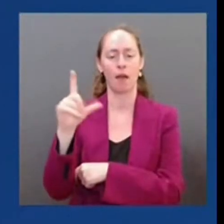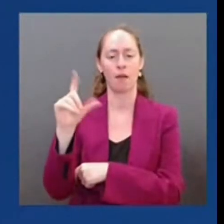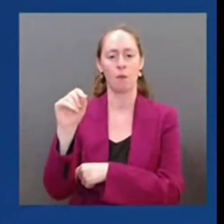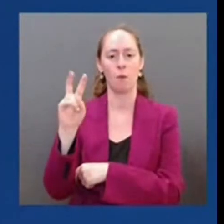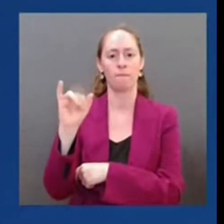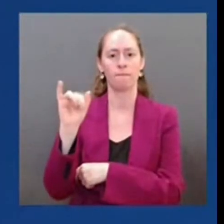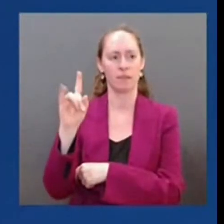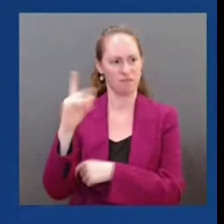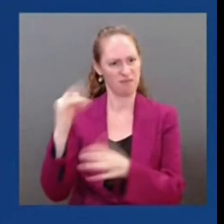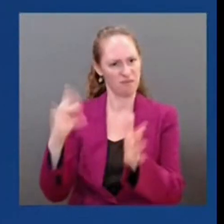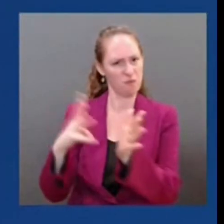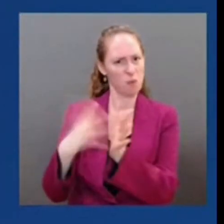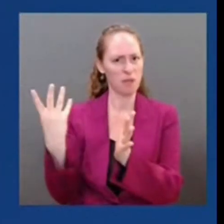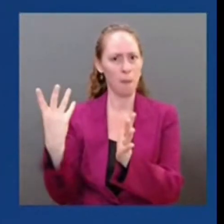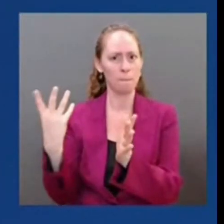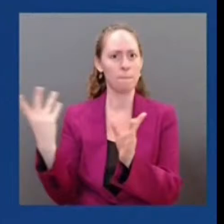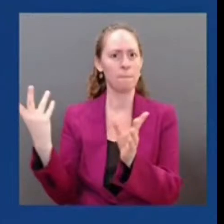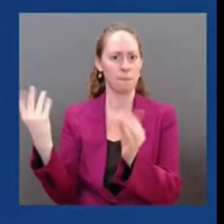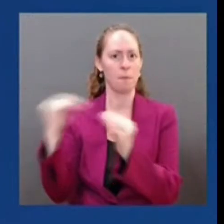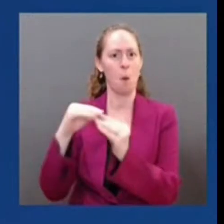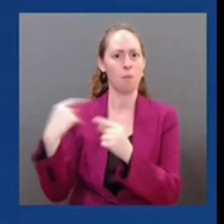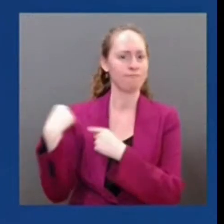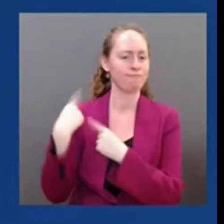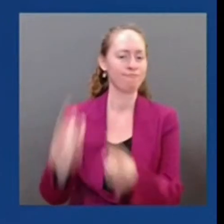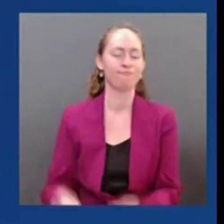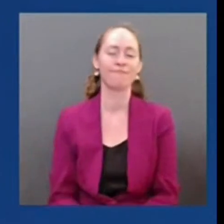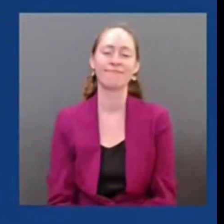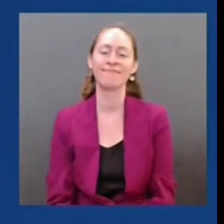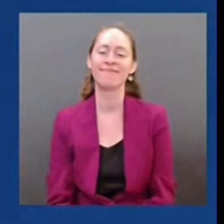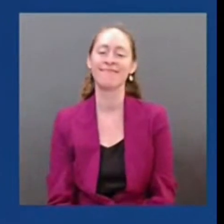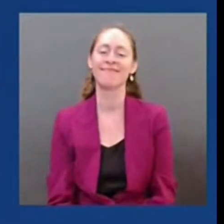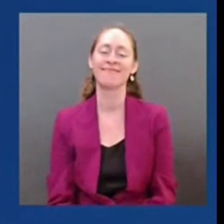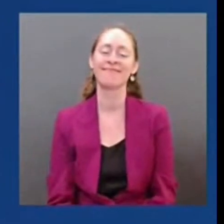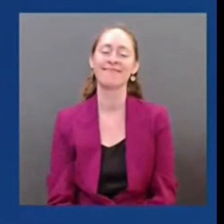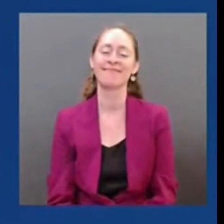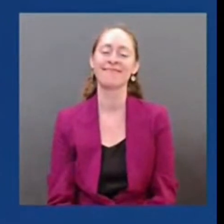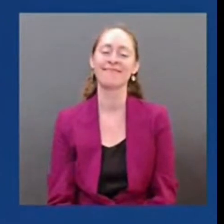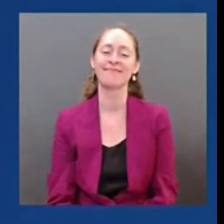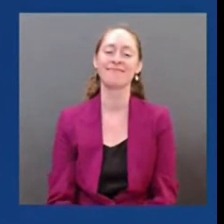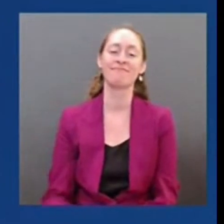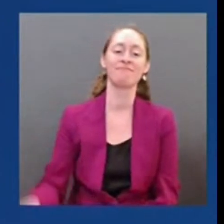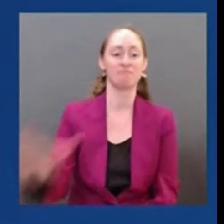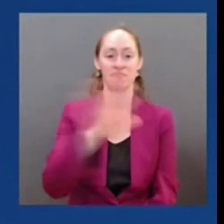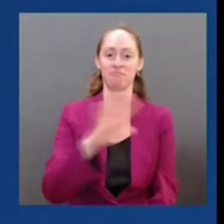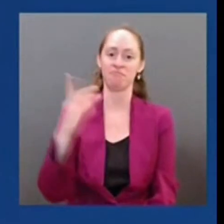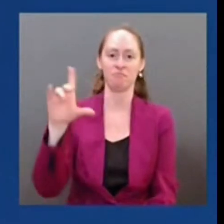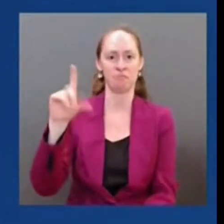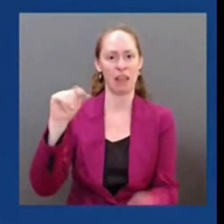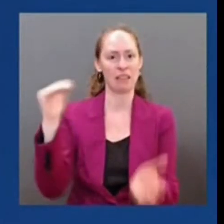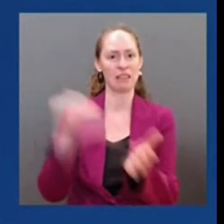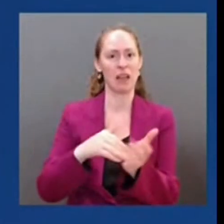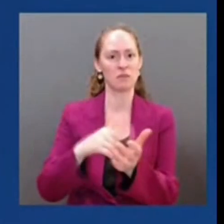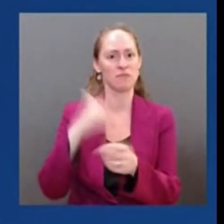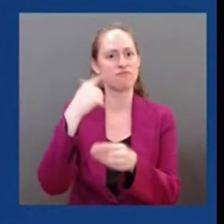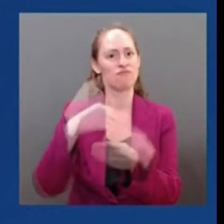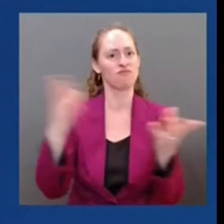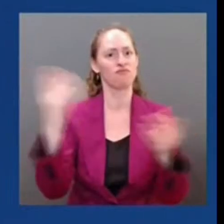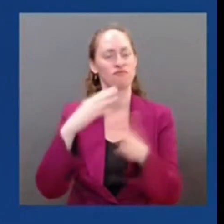ABOUT FOURFOLD INCREASE IN THE LAST MONTH. AND OUR LATEST ESTIMATES ARE